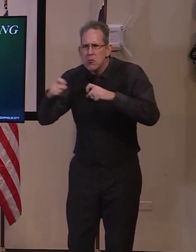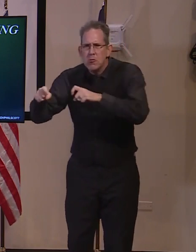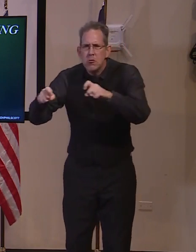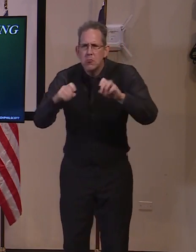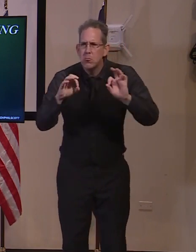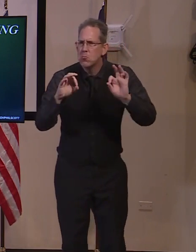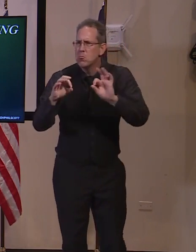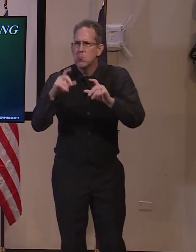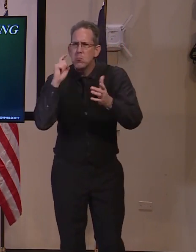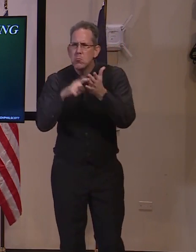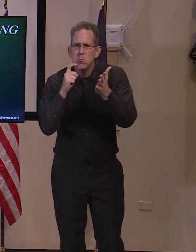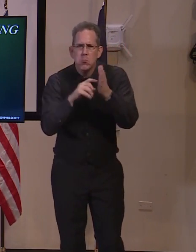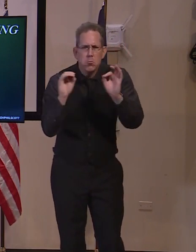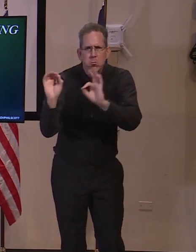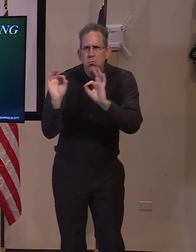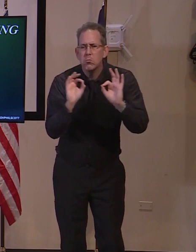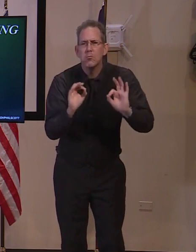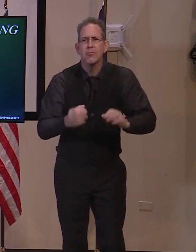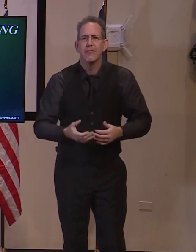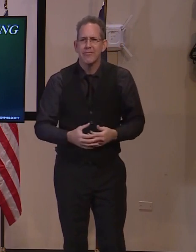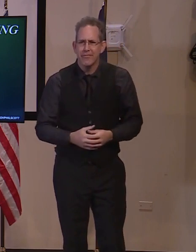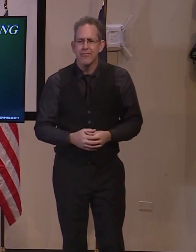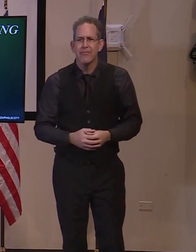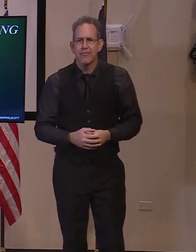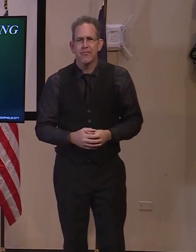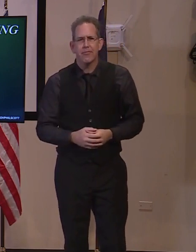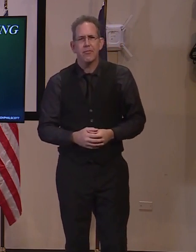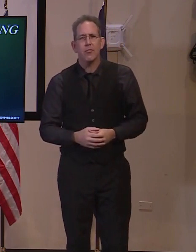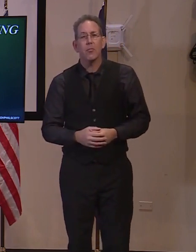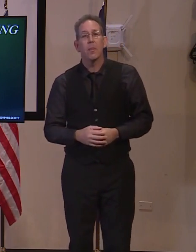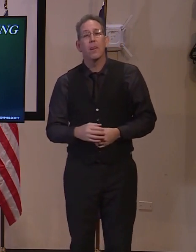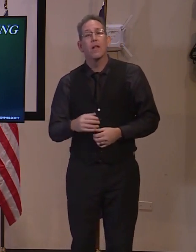rate and the broader state positivity rate as a result of the PCR testing.